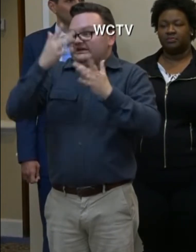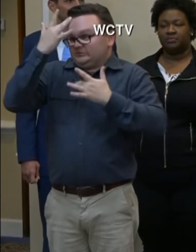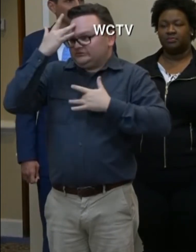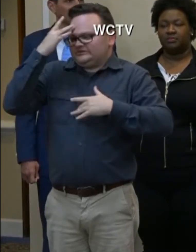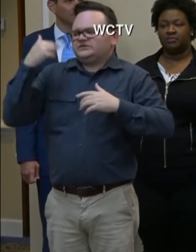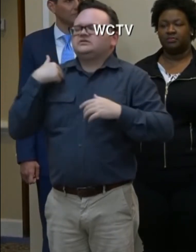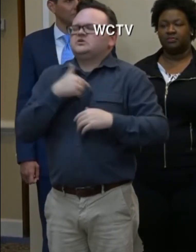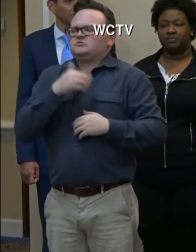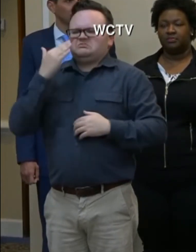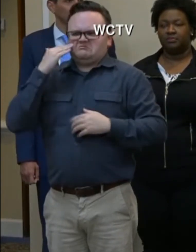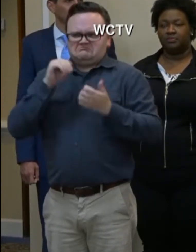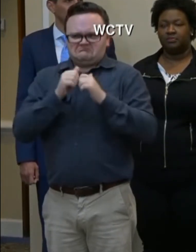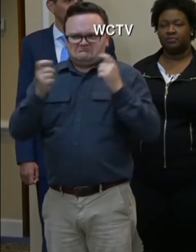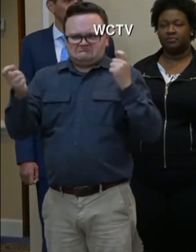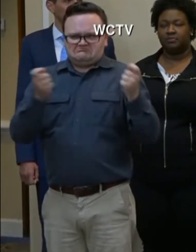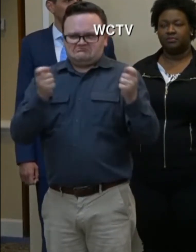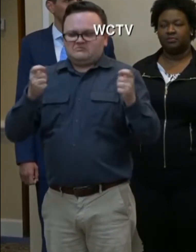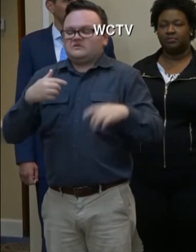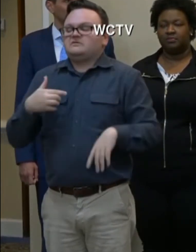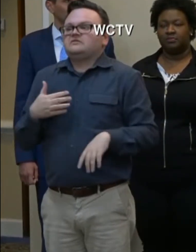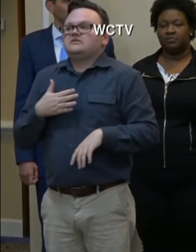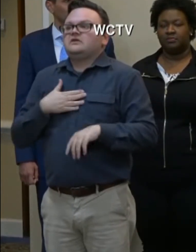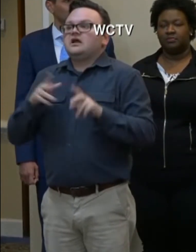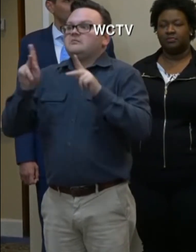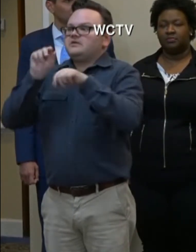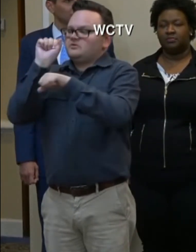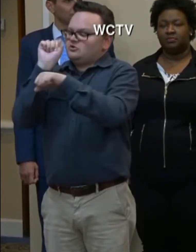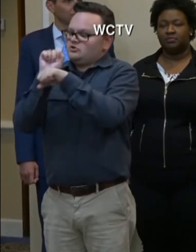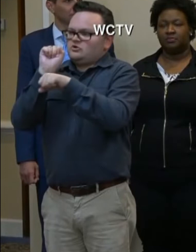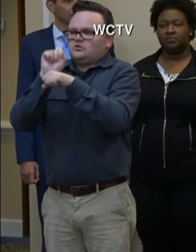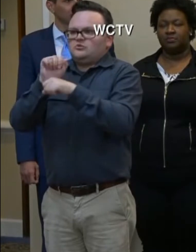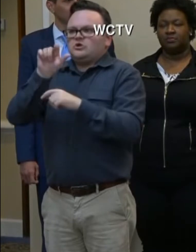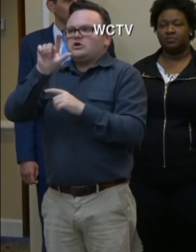around the clock at a level to at the Emergency Operations Center I want to